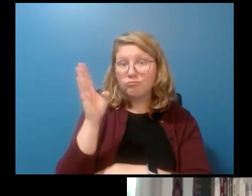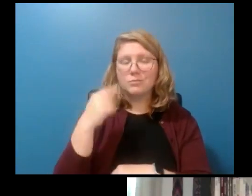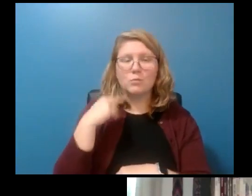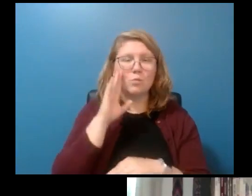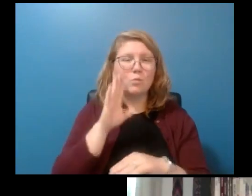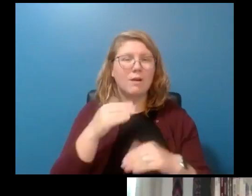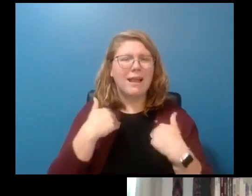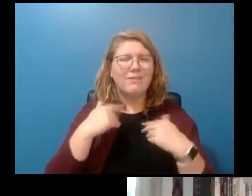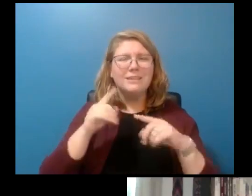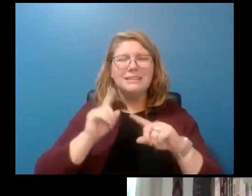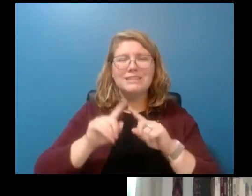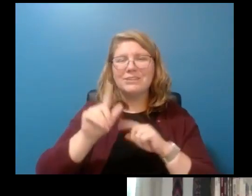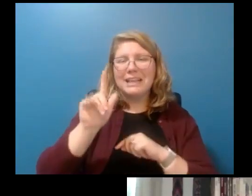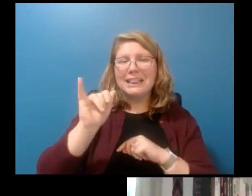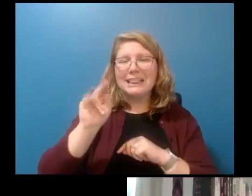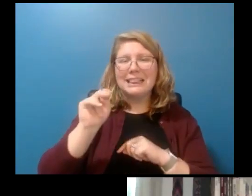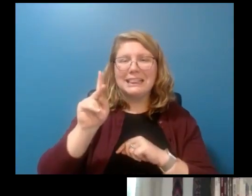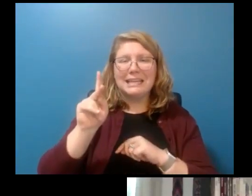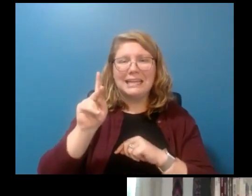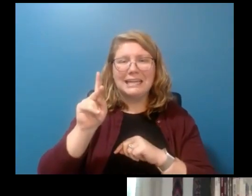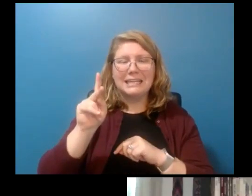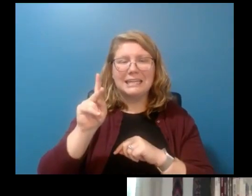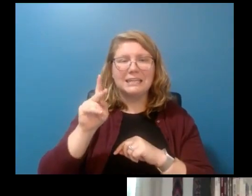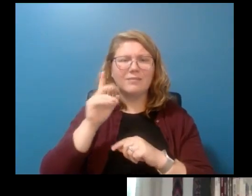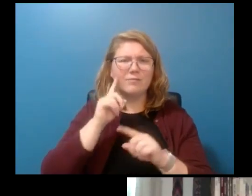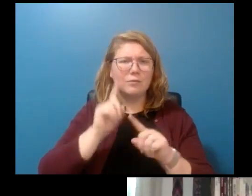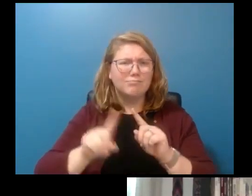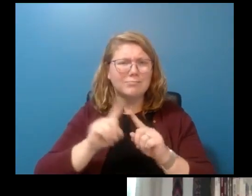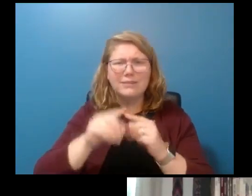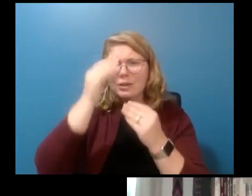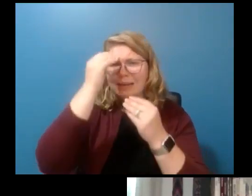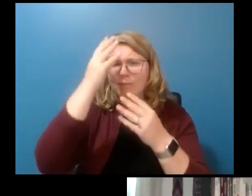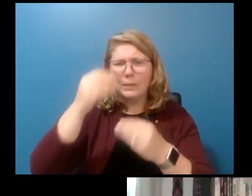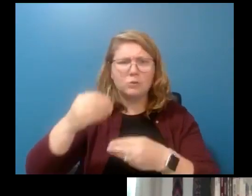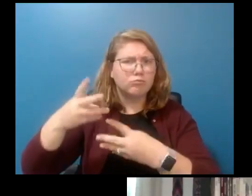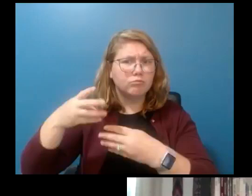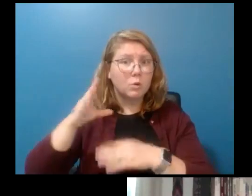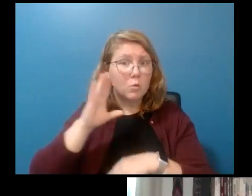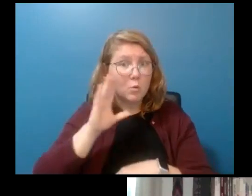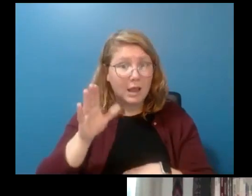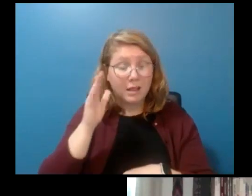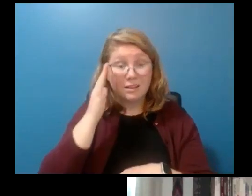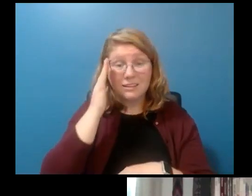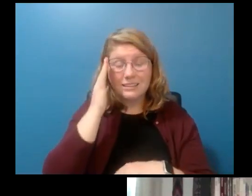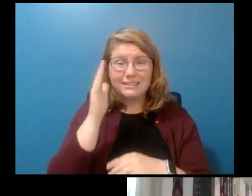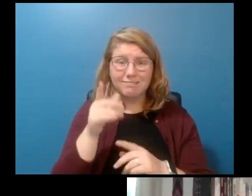into our conversation with Sue, a couple of things for you to know about today's event.